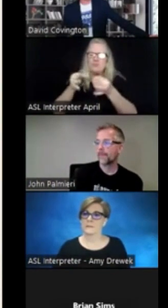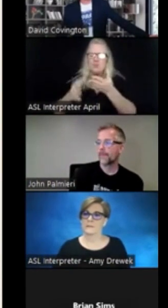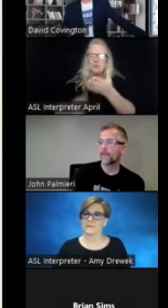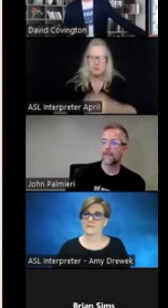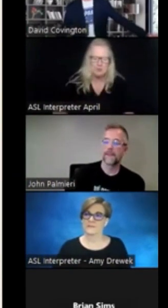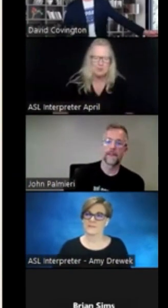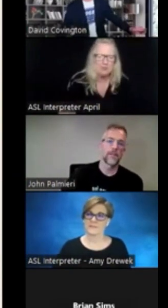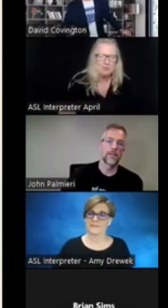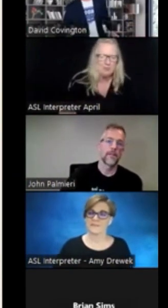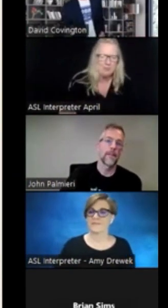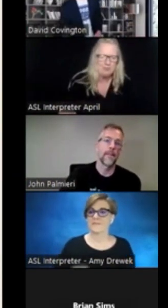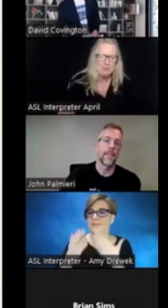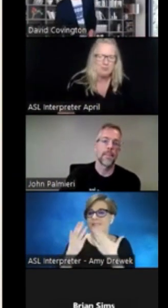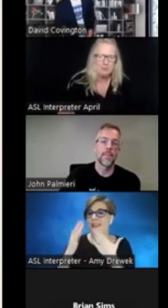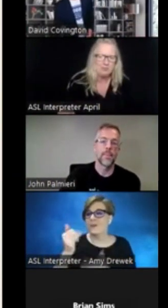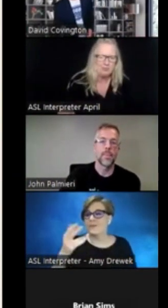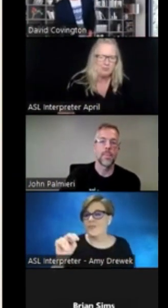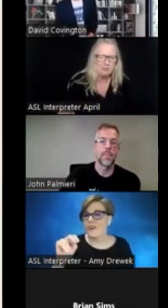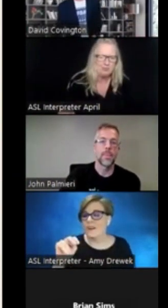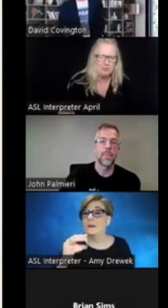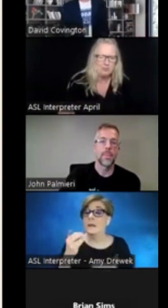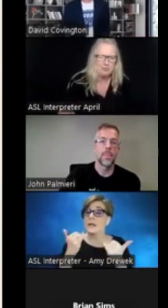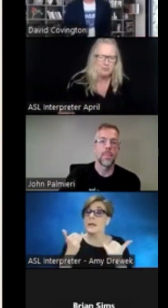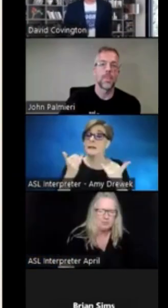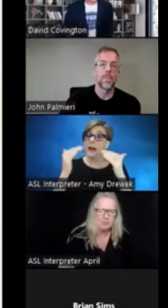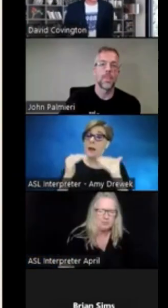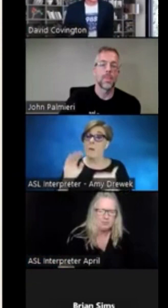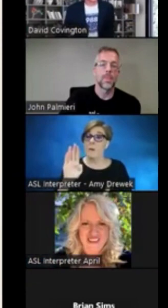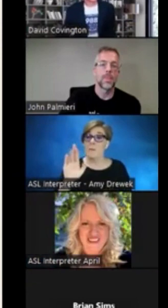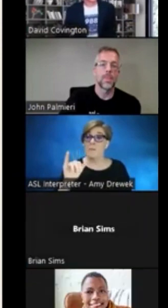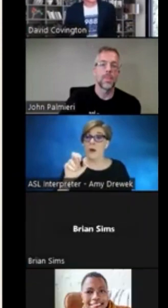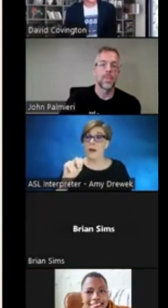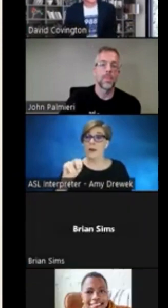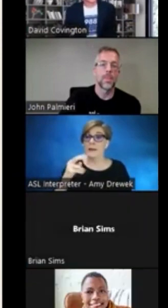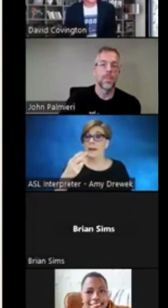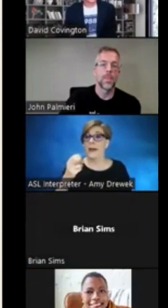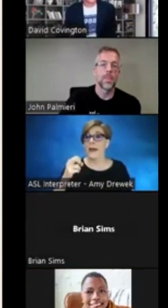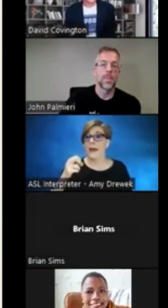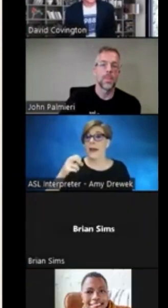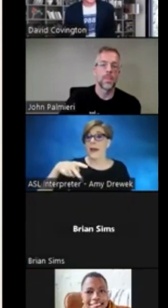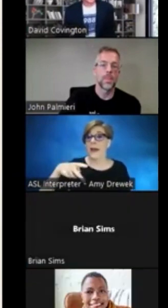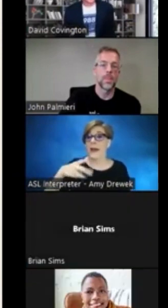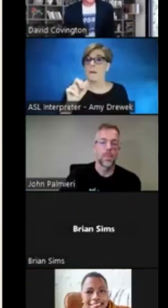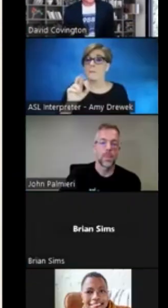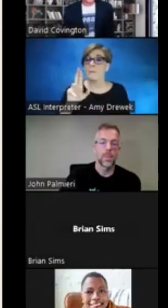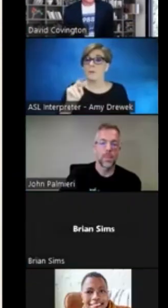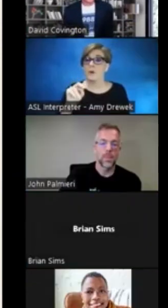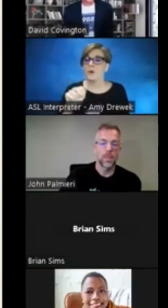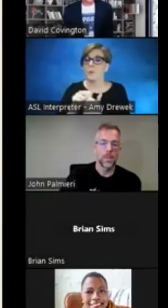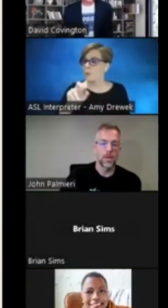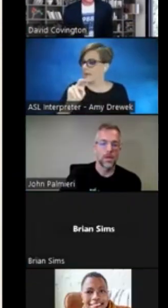THANK YOU SO MUCH, JOHN. LET'S GO TO BRIAN WITH NASMHPD. THANK YOU.